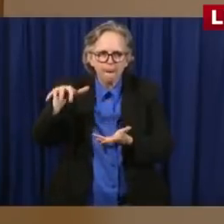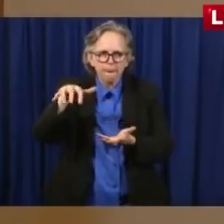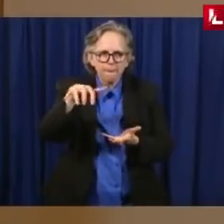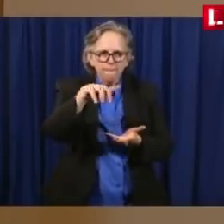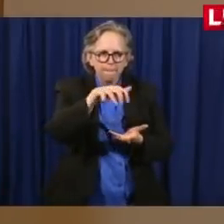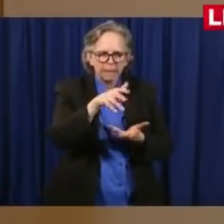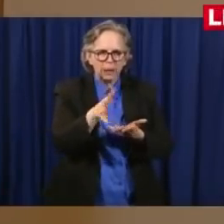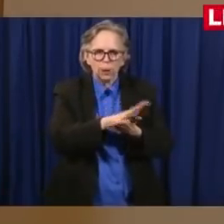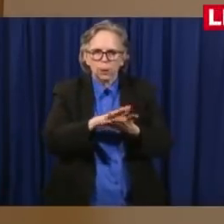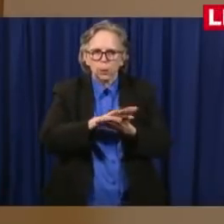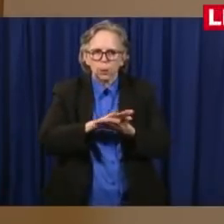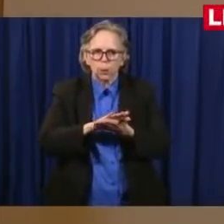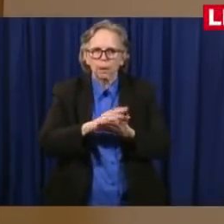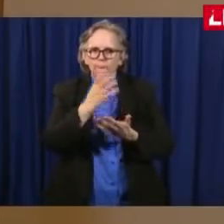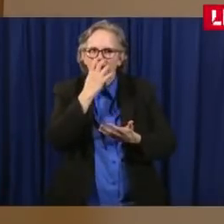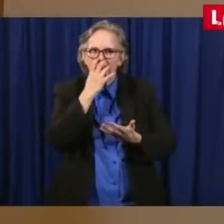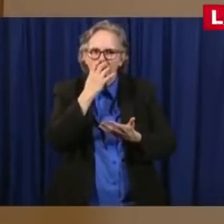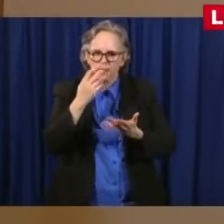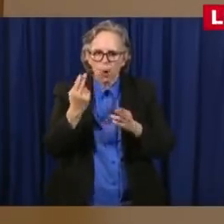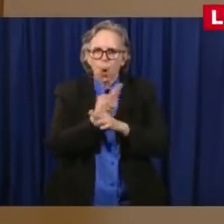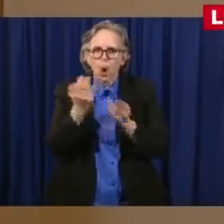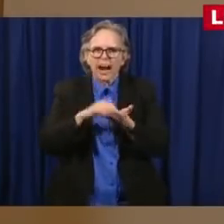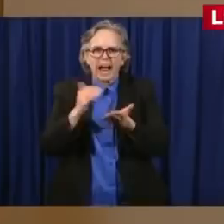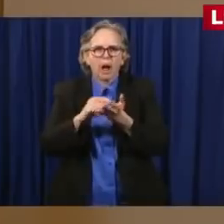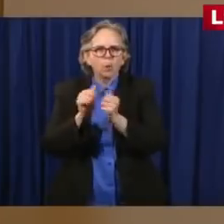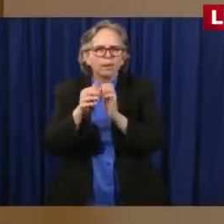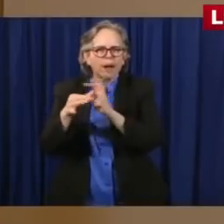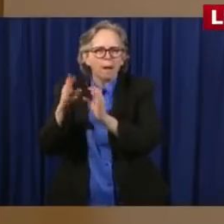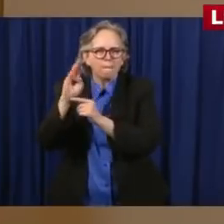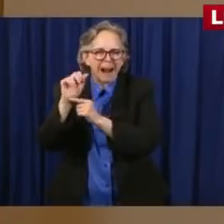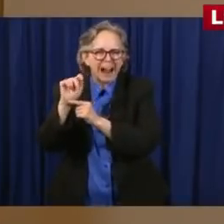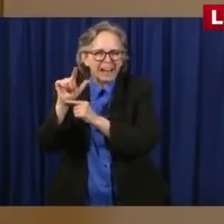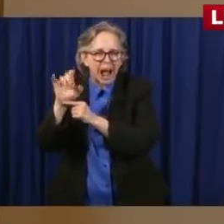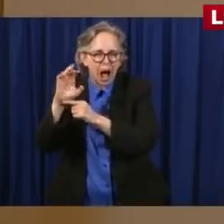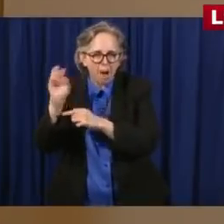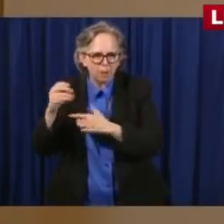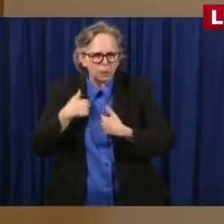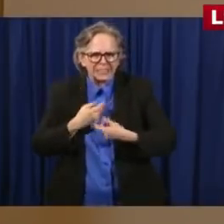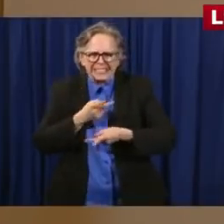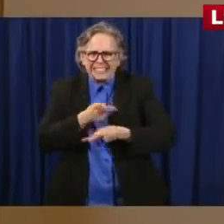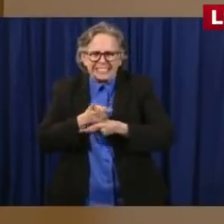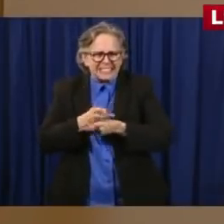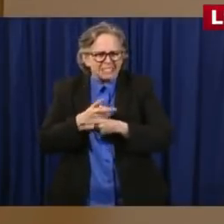IT IS IMPORTANT PEOPLE ARE RECYCLING THOSE MASKS, FOLLOWING CONSERVATION PRINCIPLES.